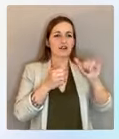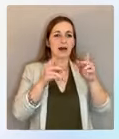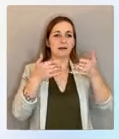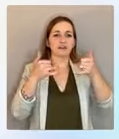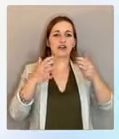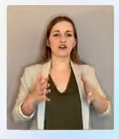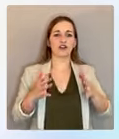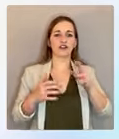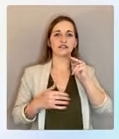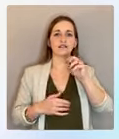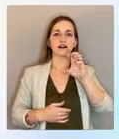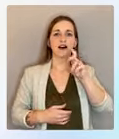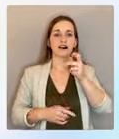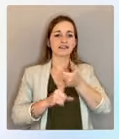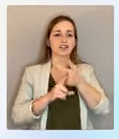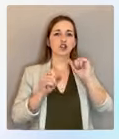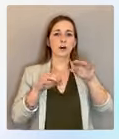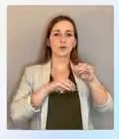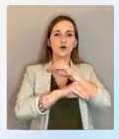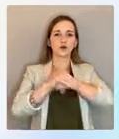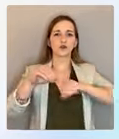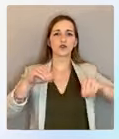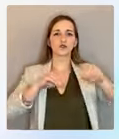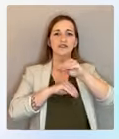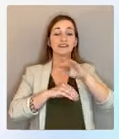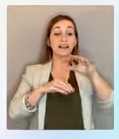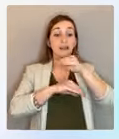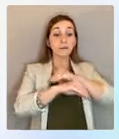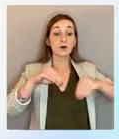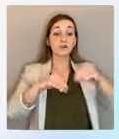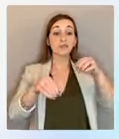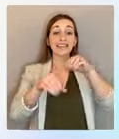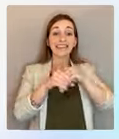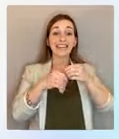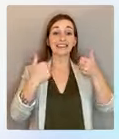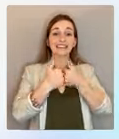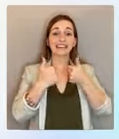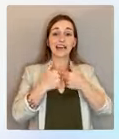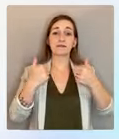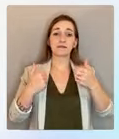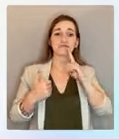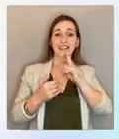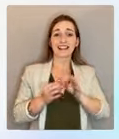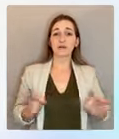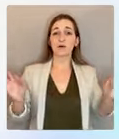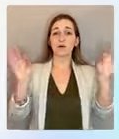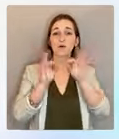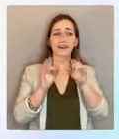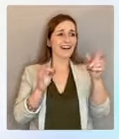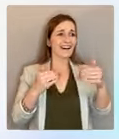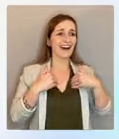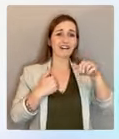If you look at movement in any real sport, it's very important to the game. There's like an entire meta game about where you are, where your teammates are,